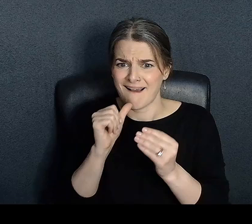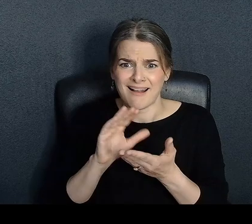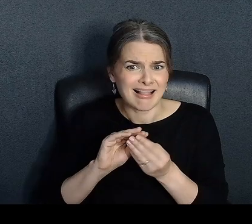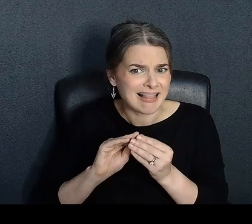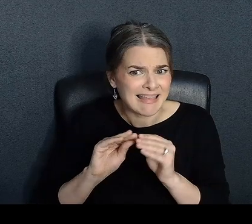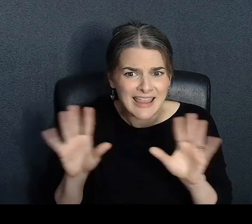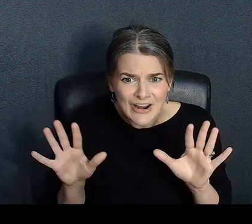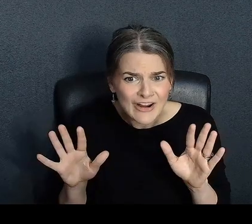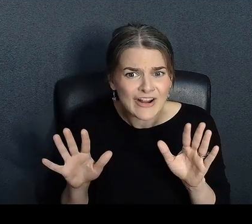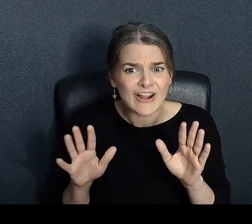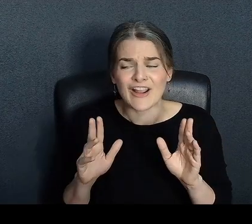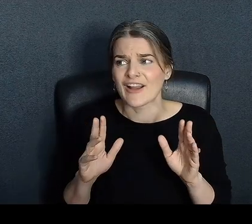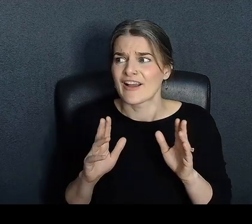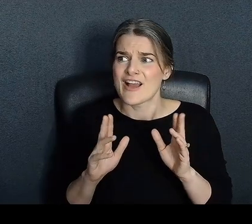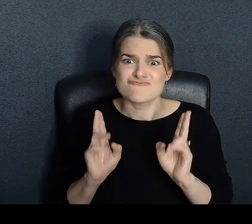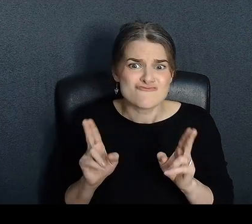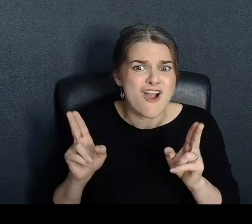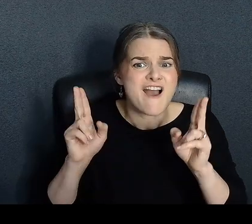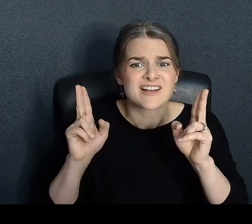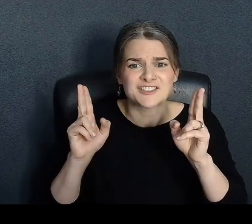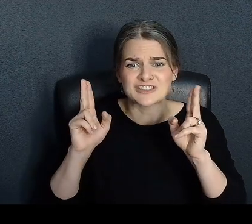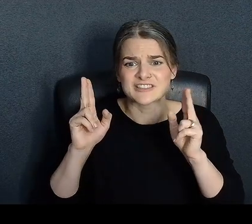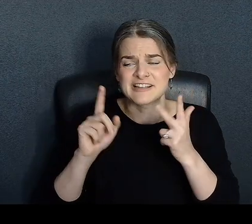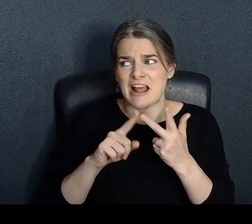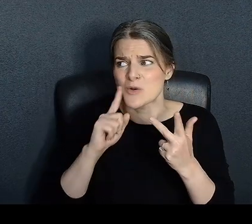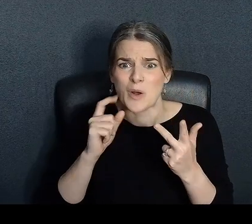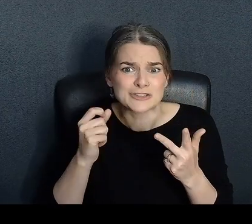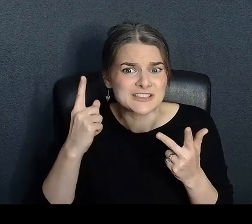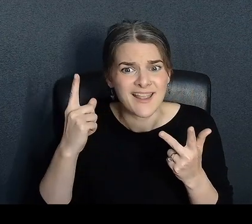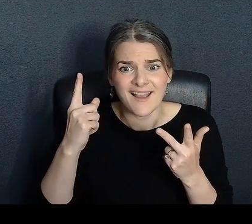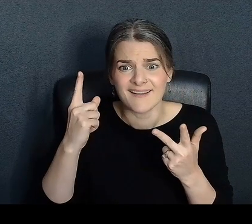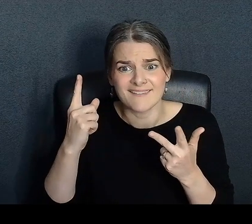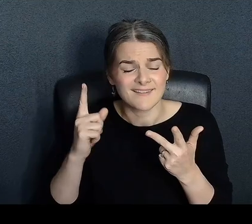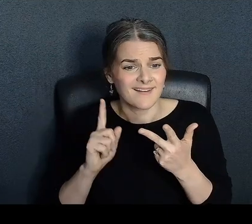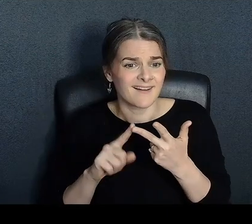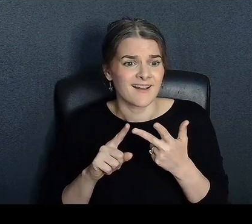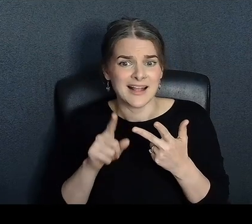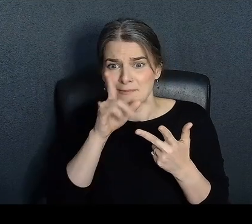or I just can't understand the message because they're speaking too fast.